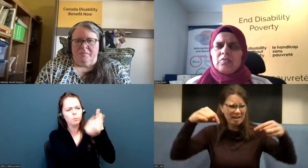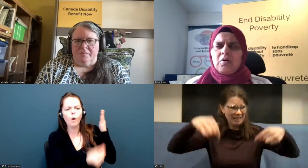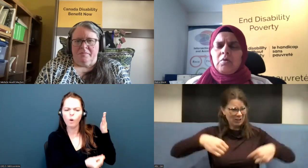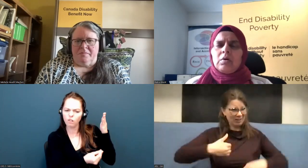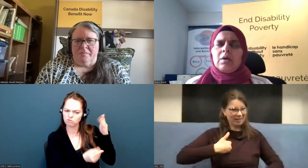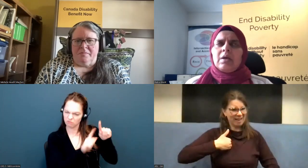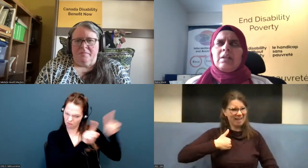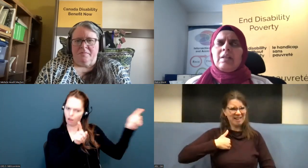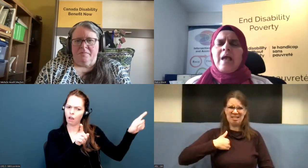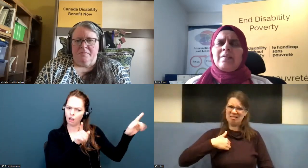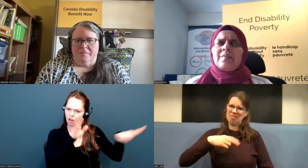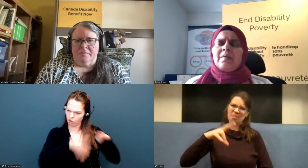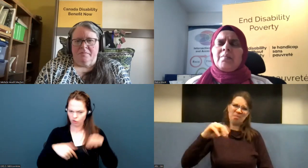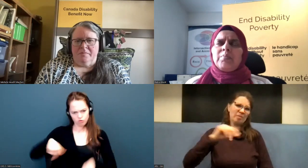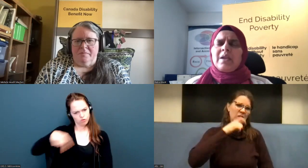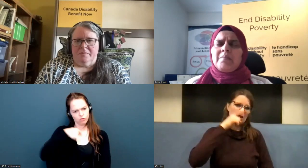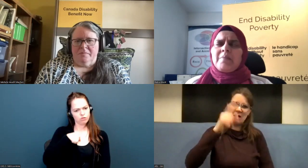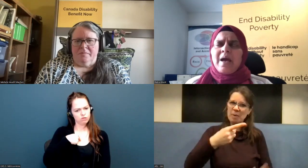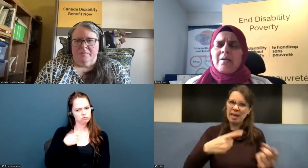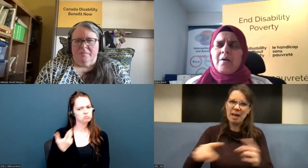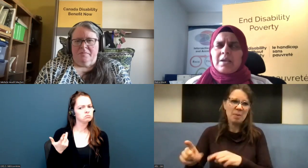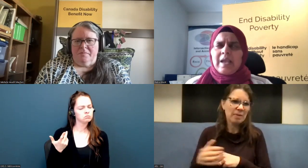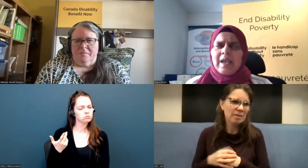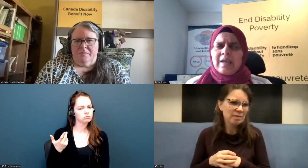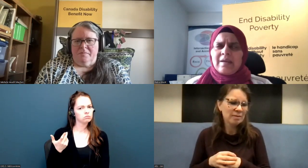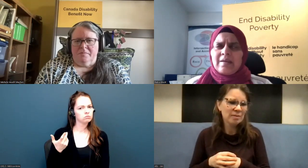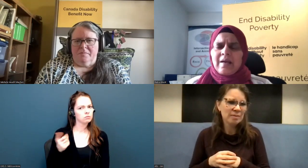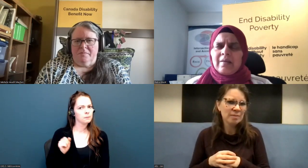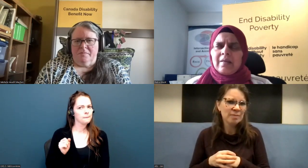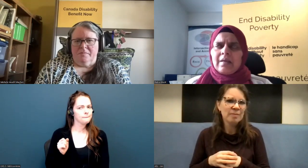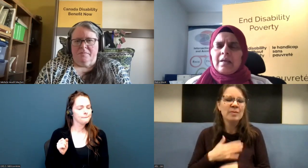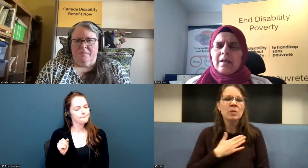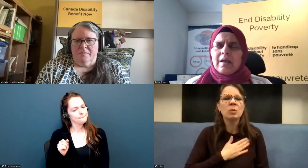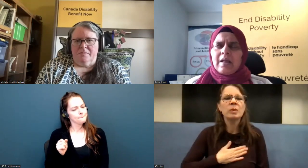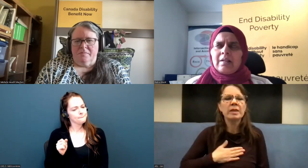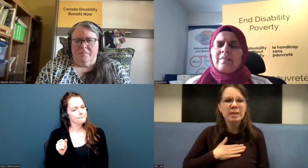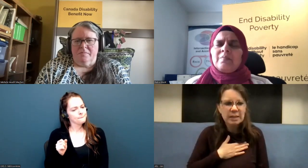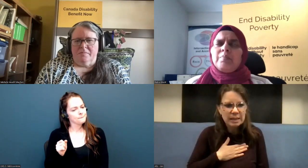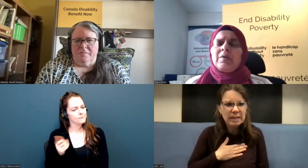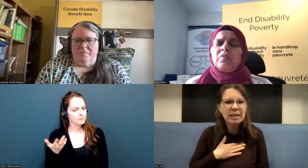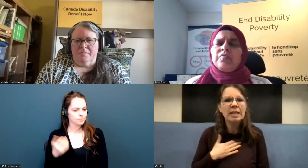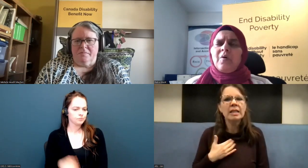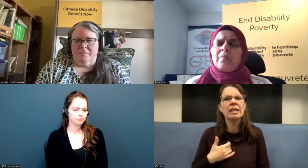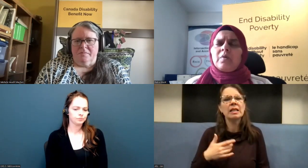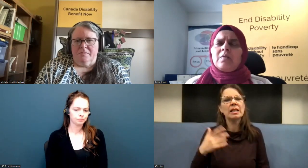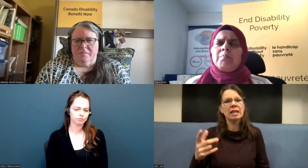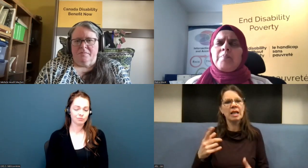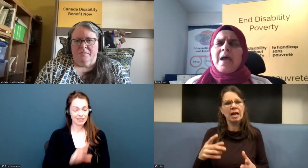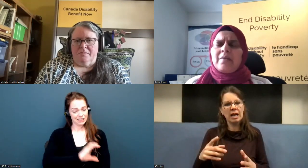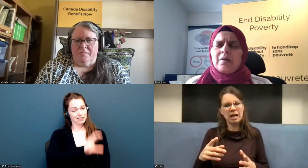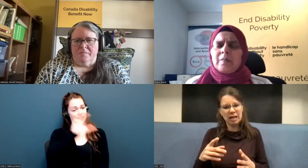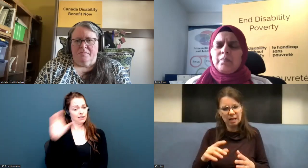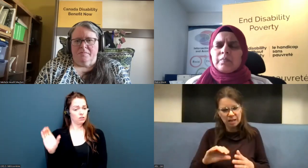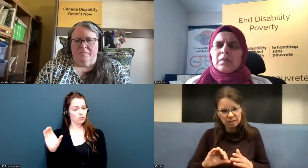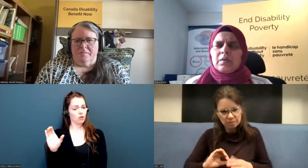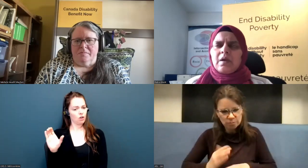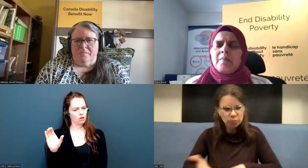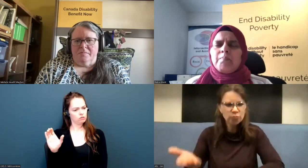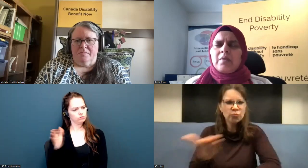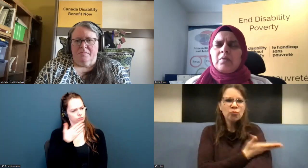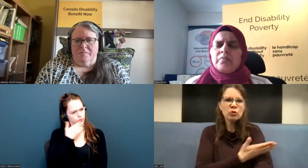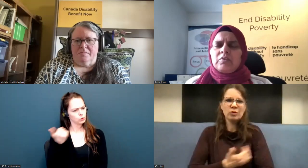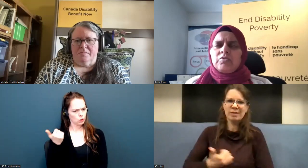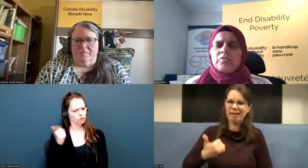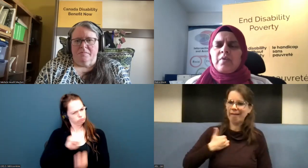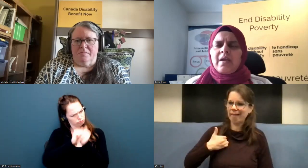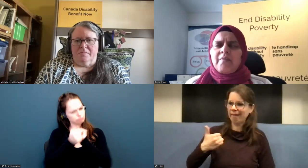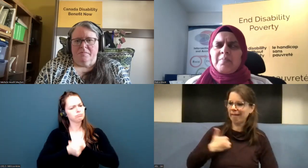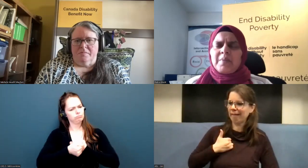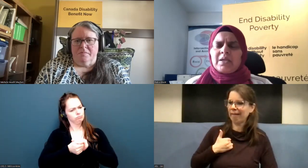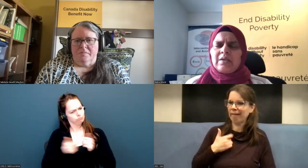SO LET'S BRING BACK OUR CANADA AND LET'S BUILD FORWARD BETTER, A BETTER FUTURE FOR EVERYBODY,